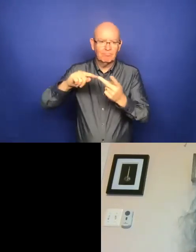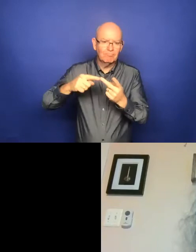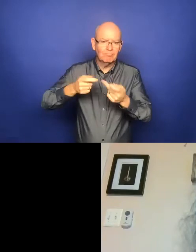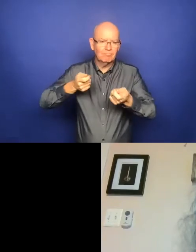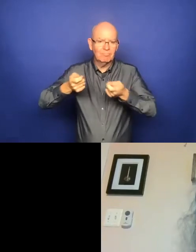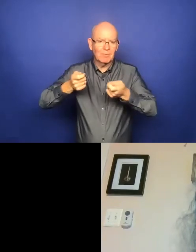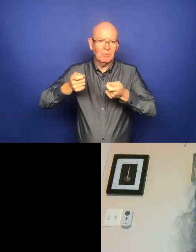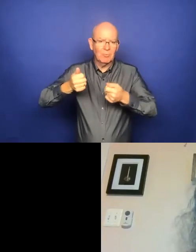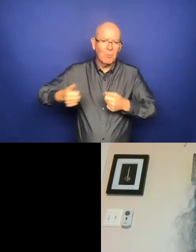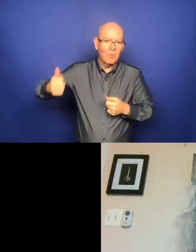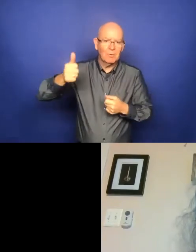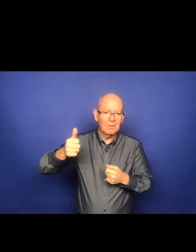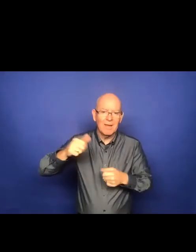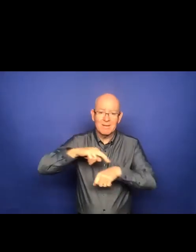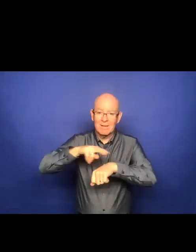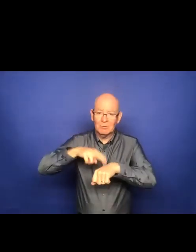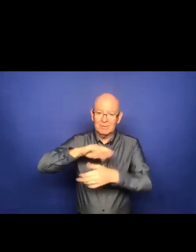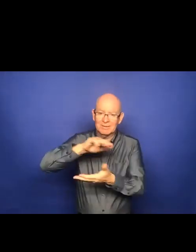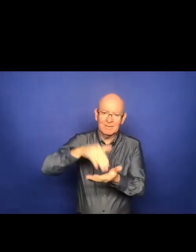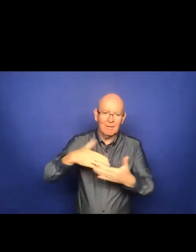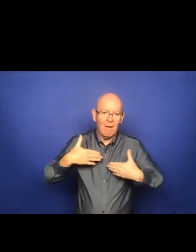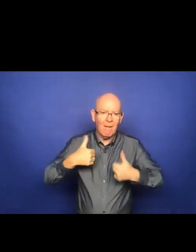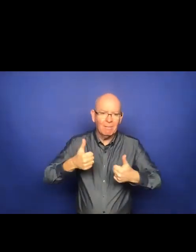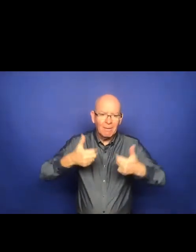floor. Thank you so much, Chair, and thank